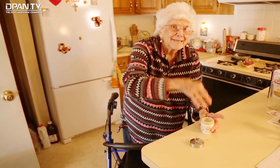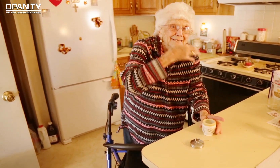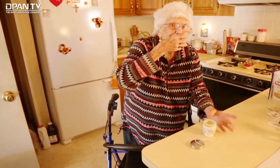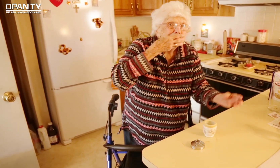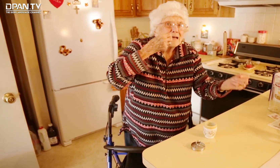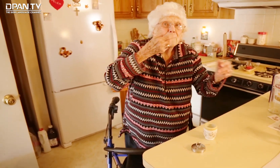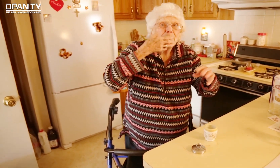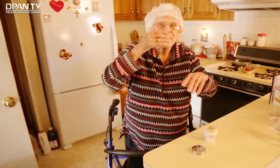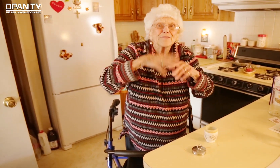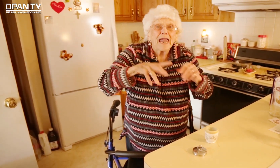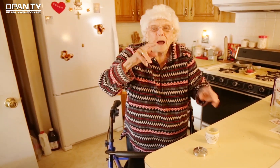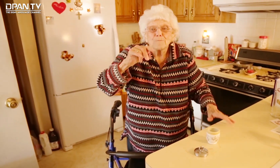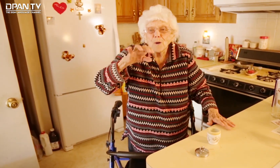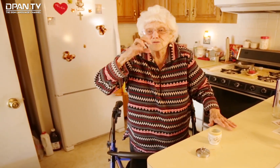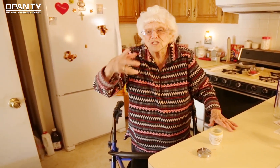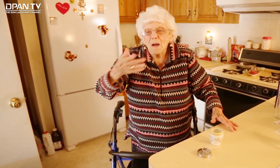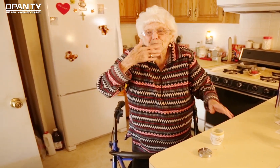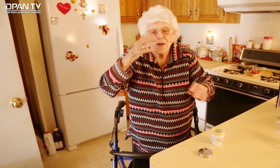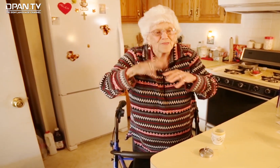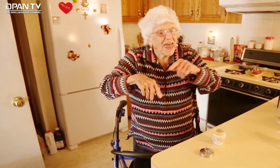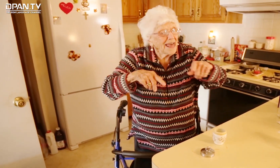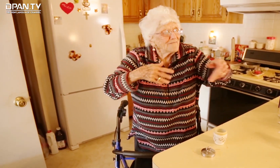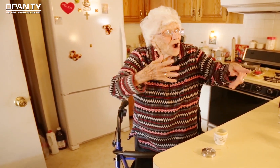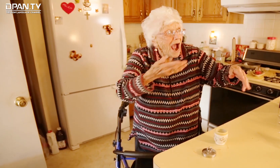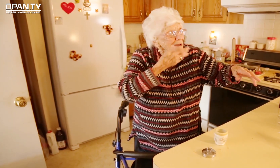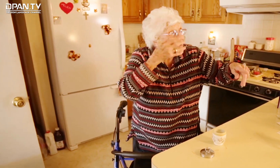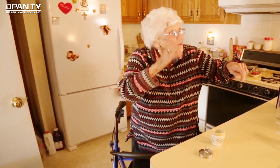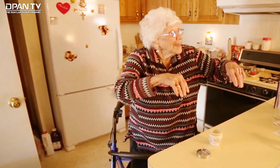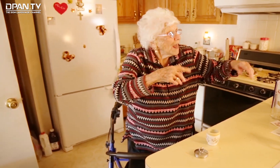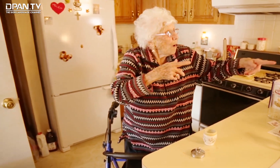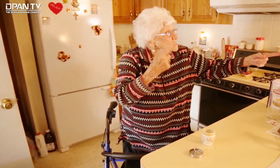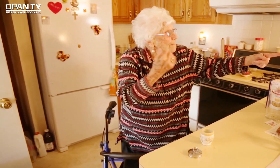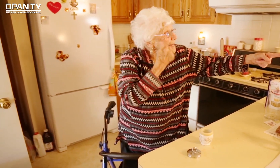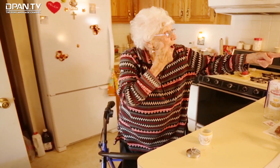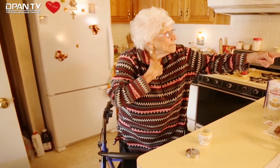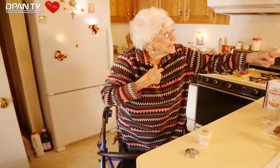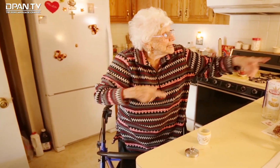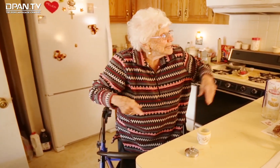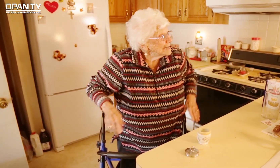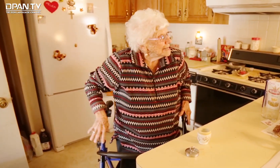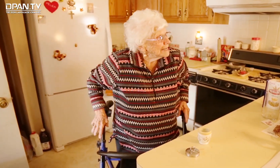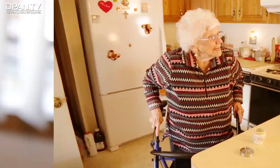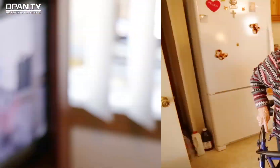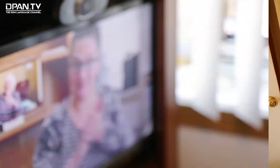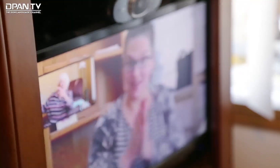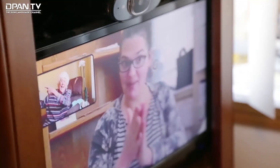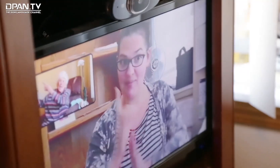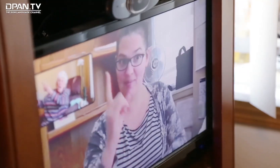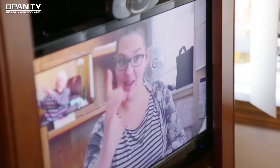Eat straight from it. Better than poached eggs. Better than fried. Oh, someone's calling me!